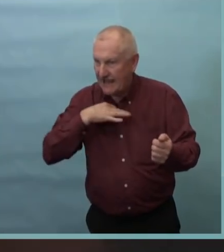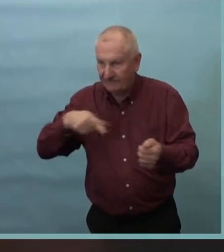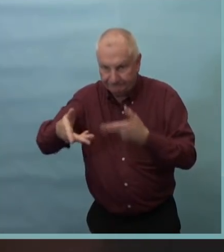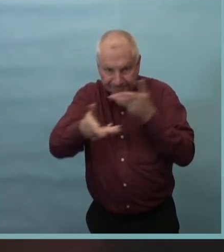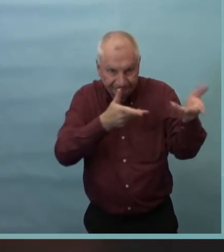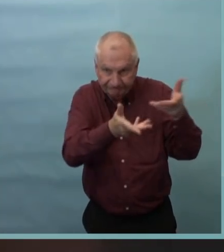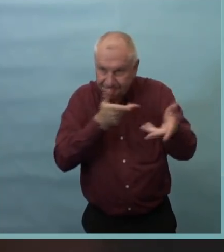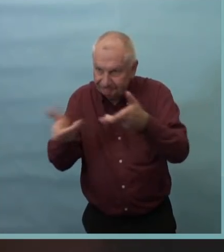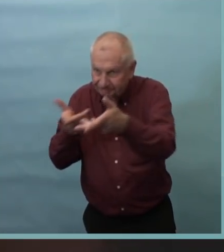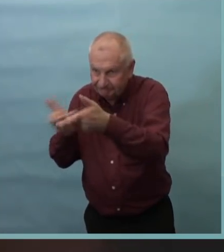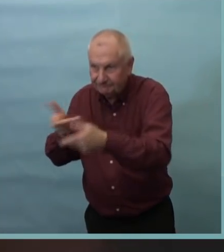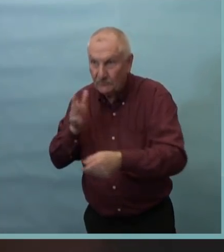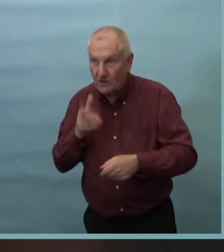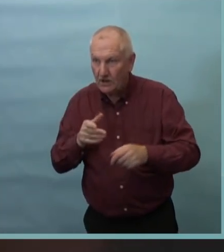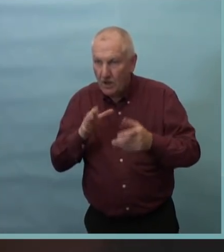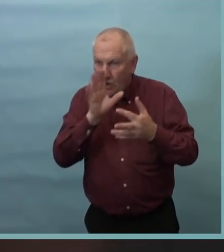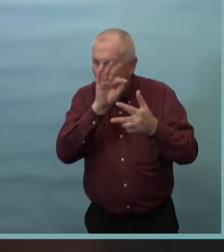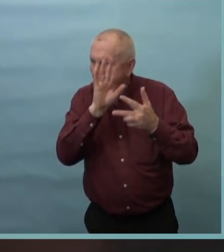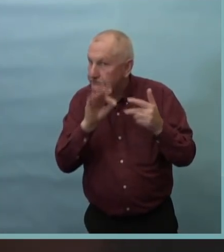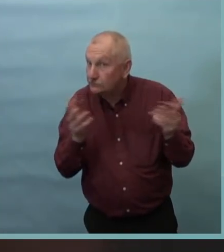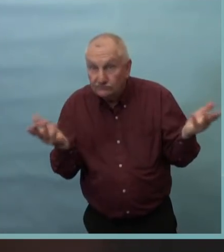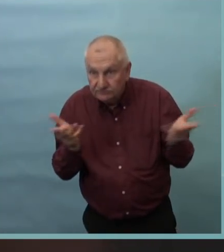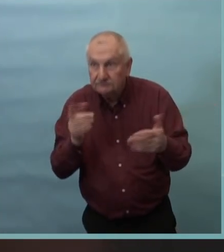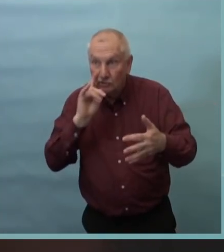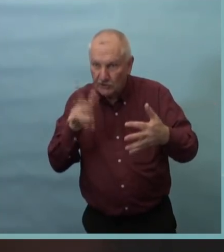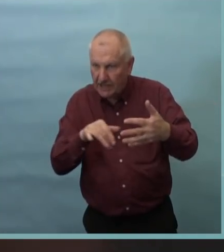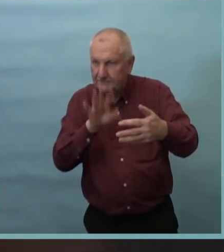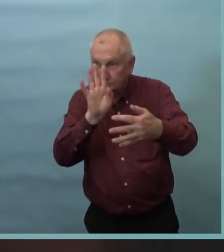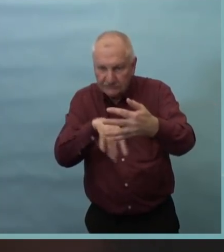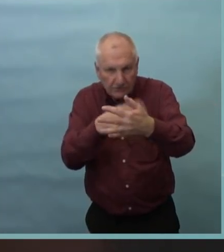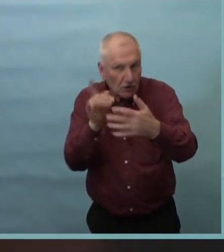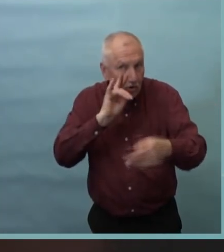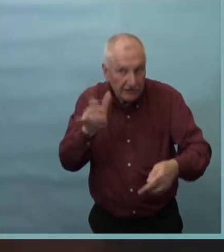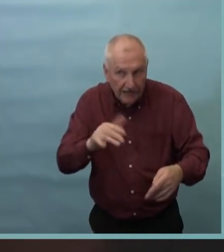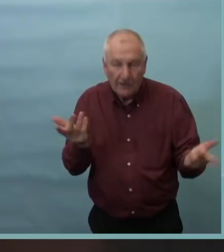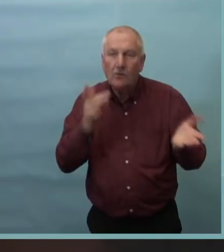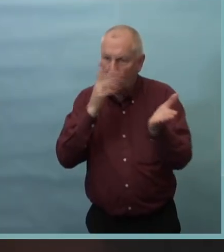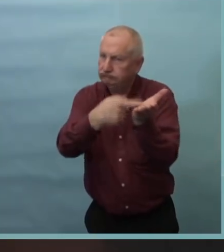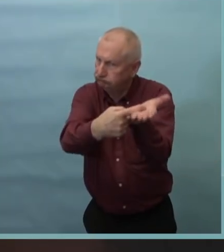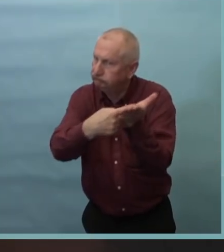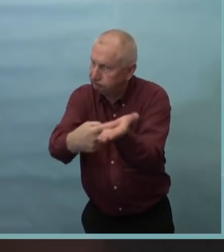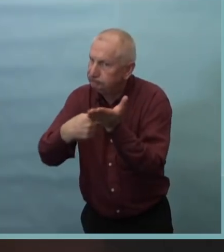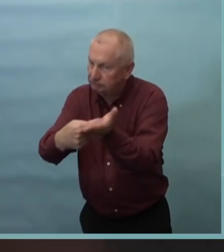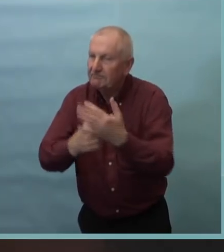regional health authorities the the leadership and the the PCH